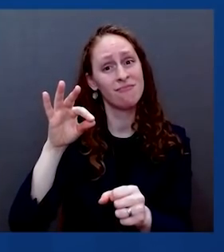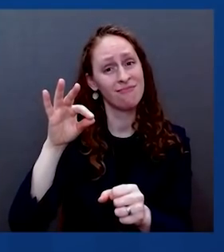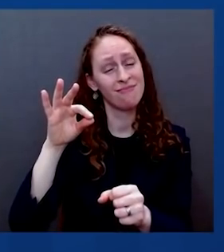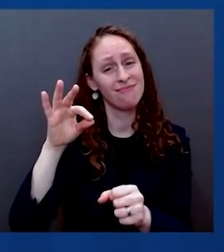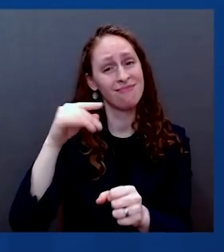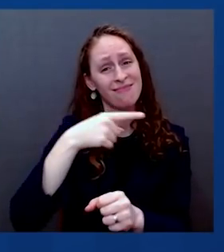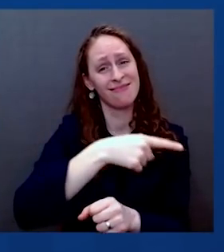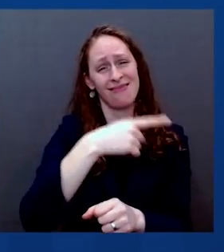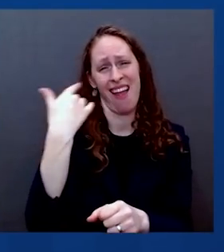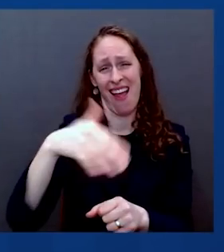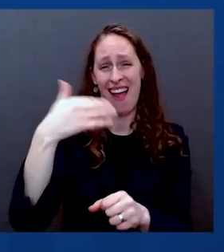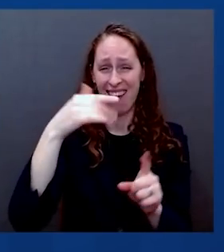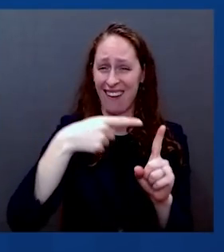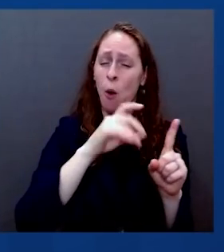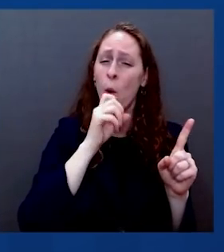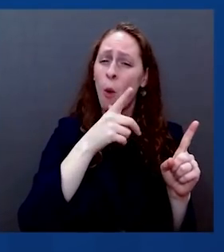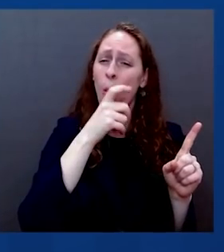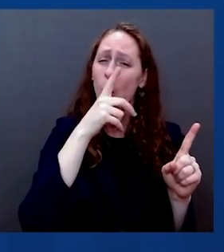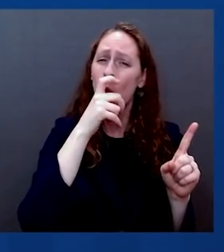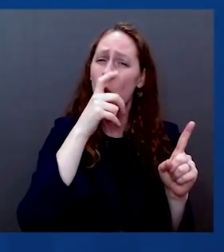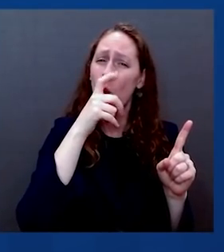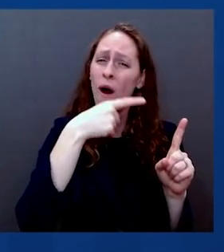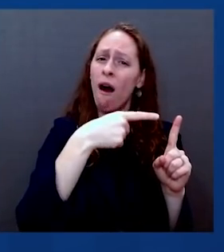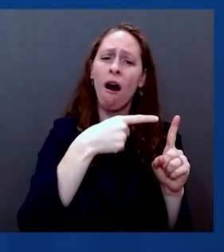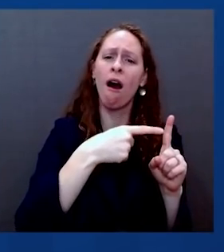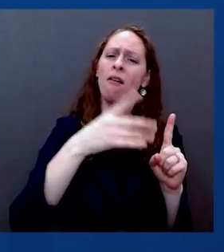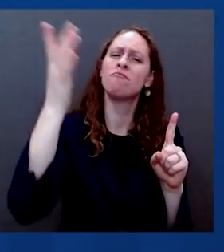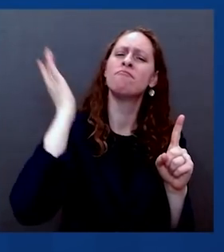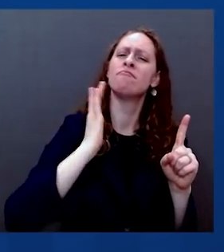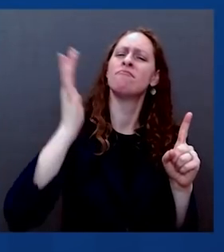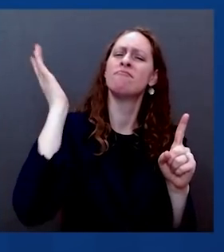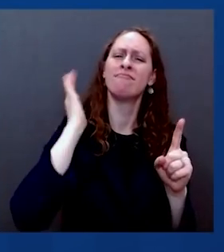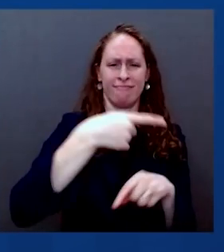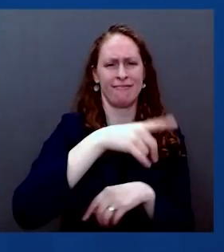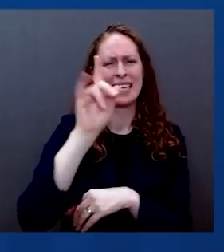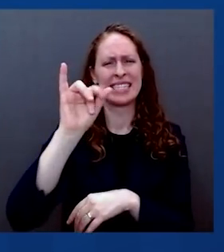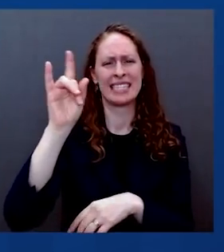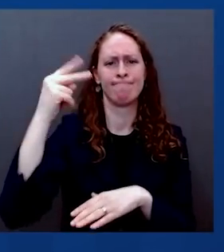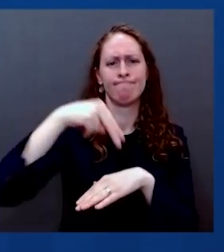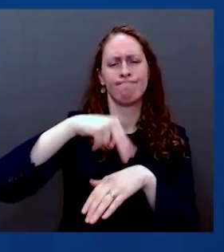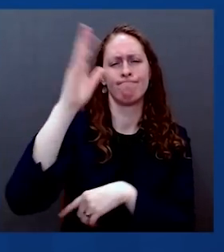The man who led and sided with the old Southern Bulls in the United States Senate